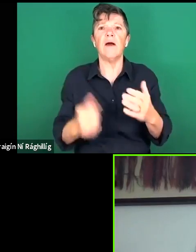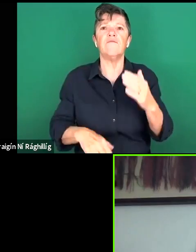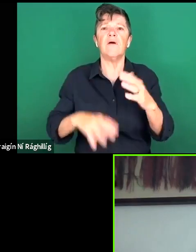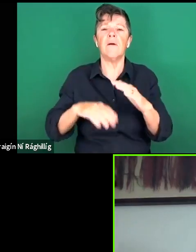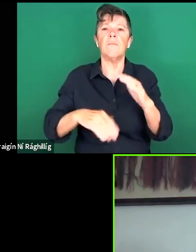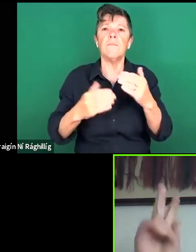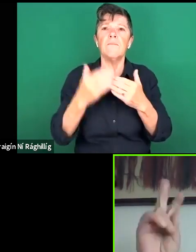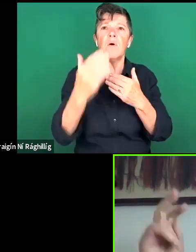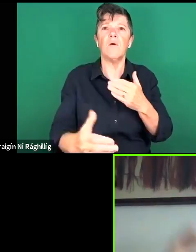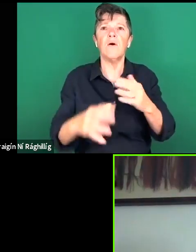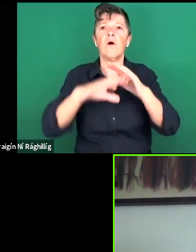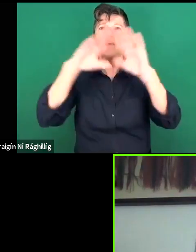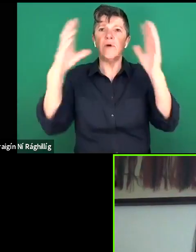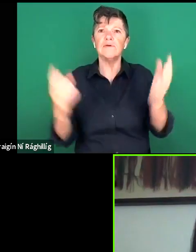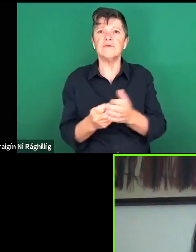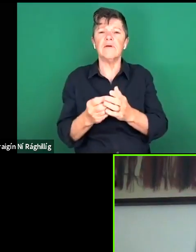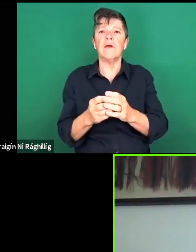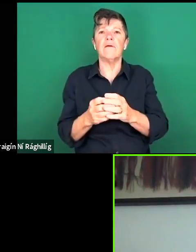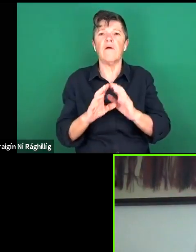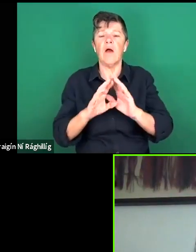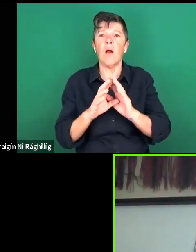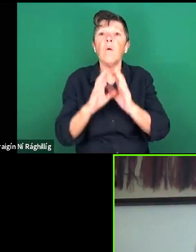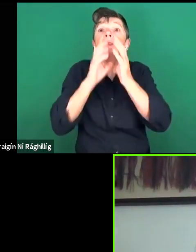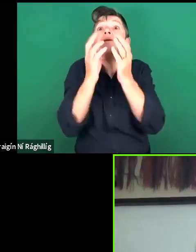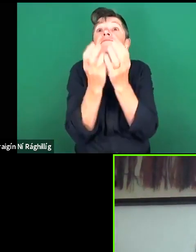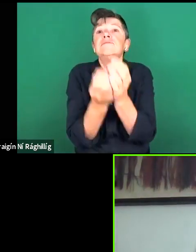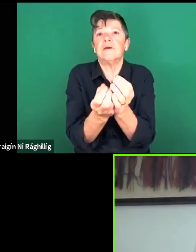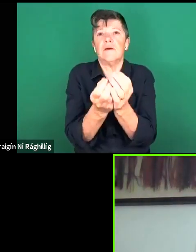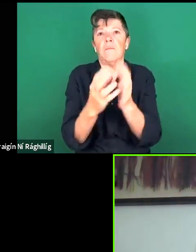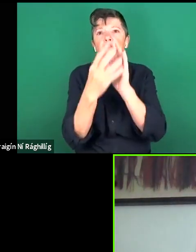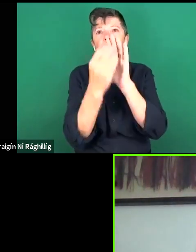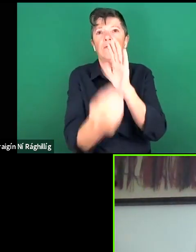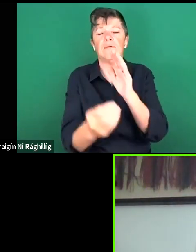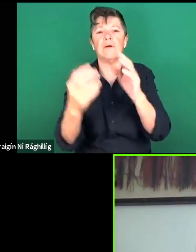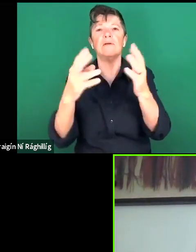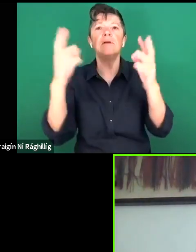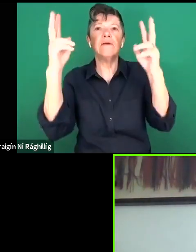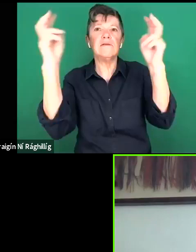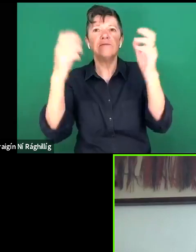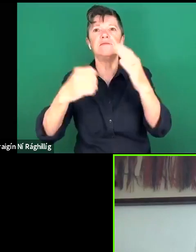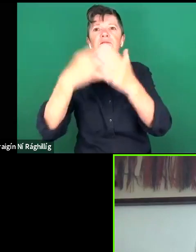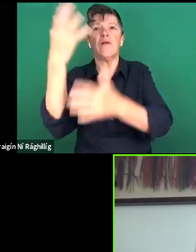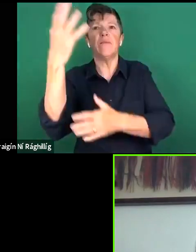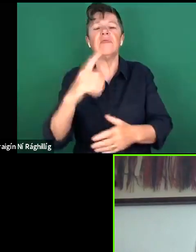post colonialism is viable . It's true and not true.